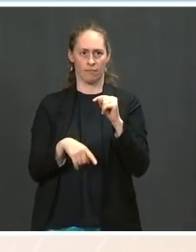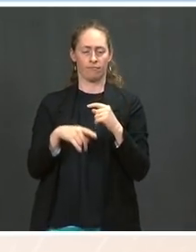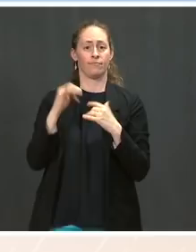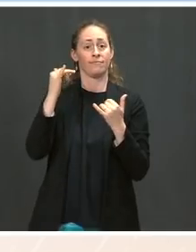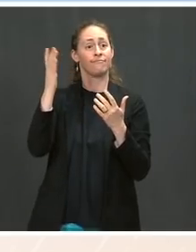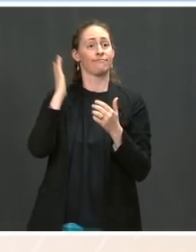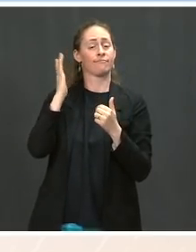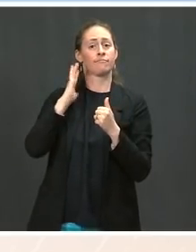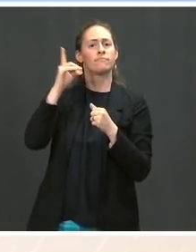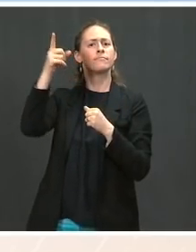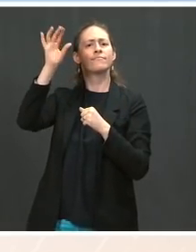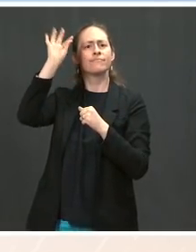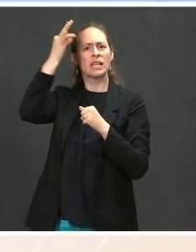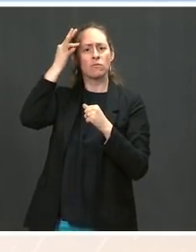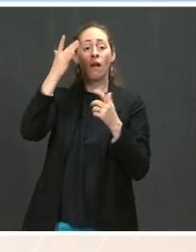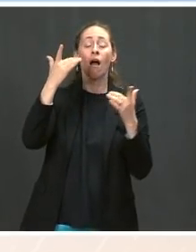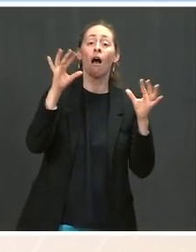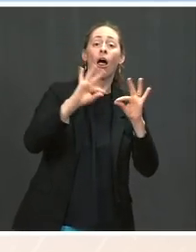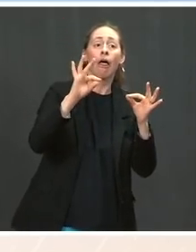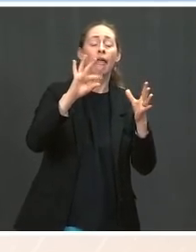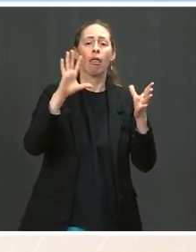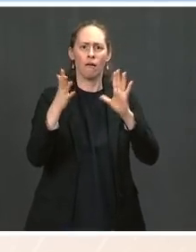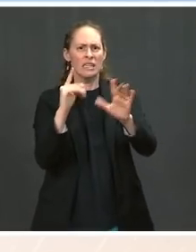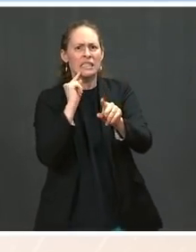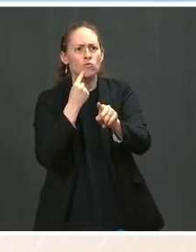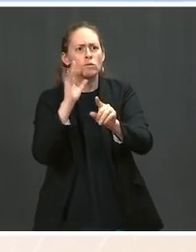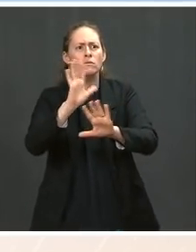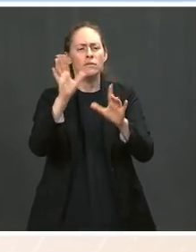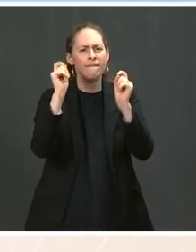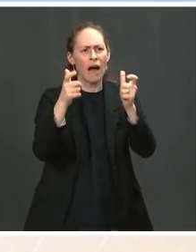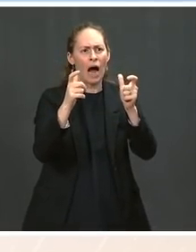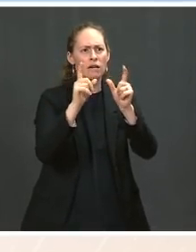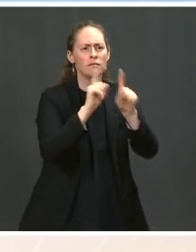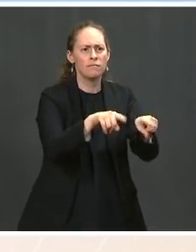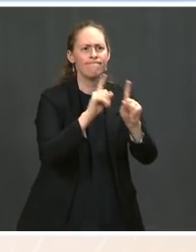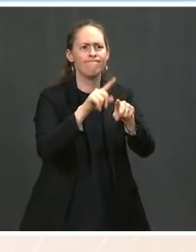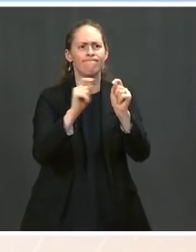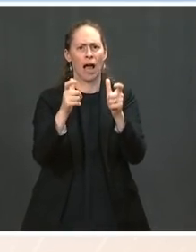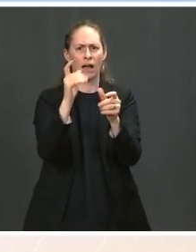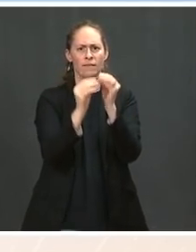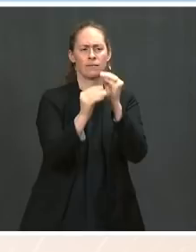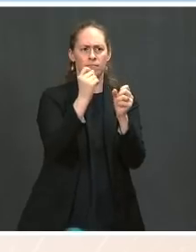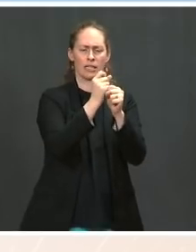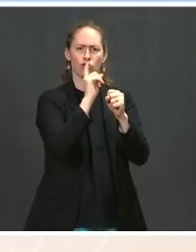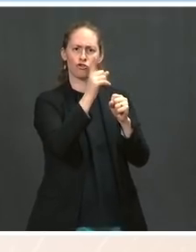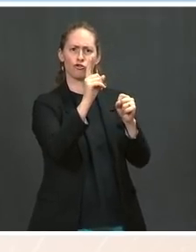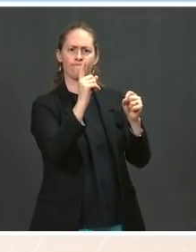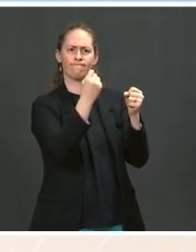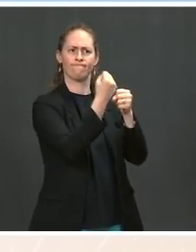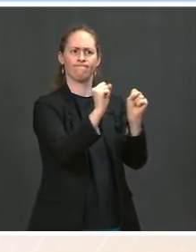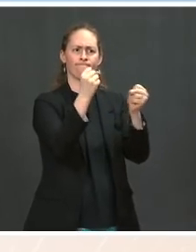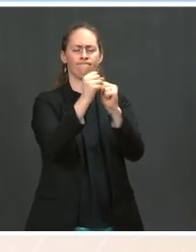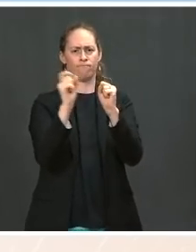and requiring all federal agencies to apply these patches and report to the Cybersecurity and Infrastructure Security Agency.